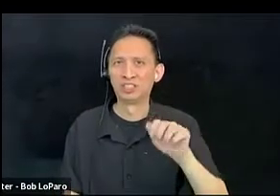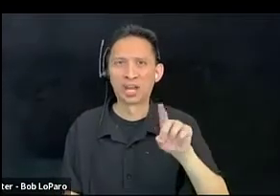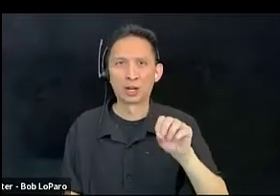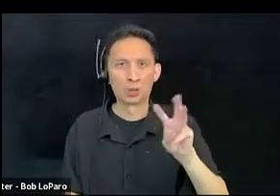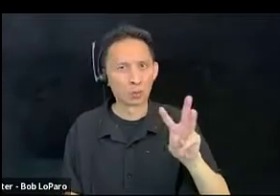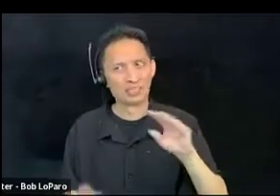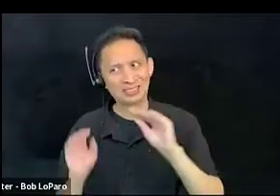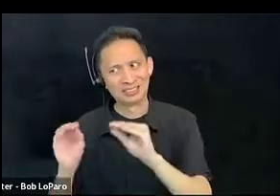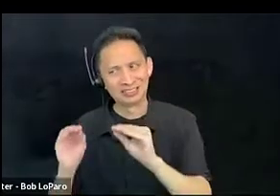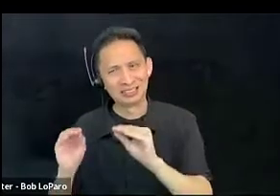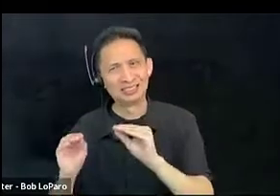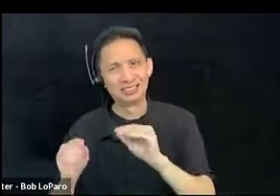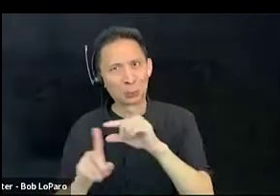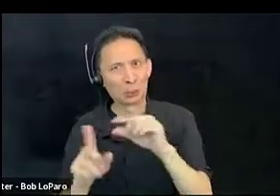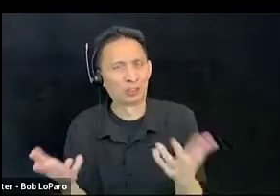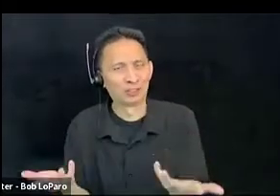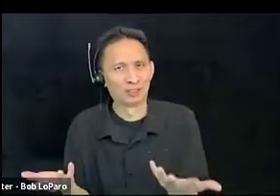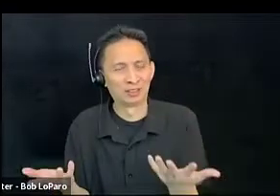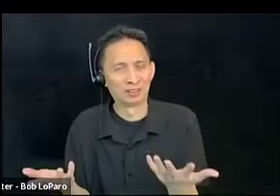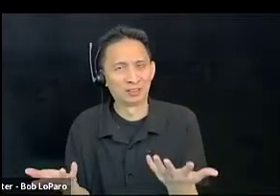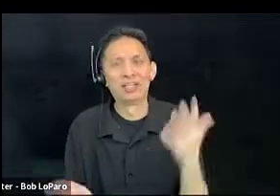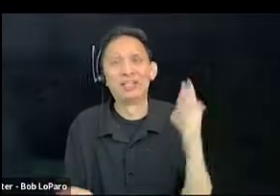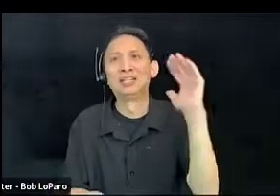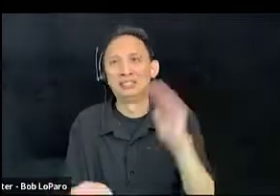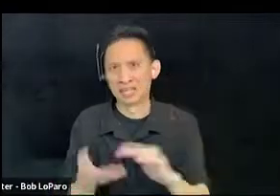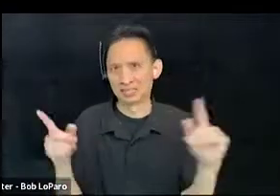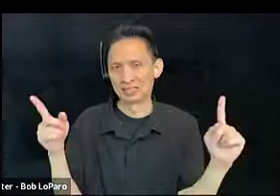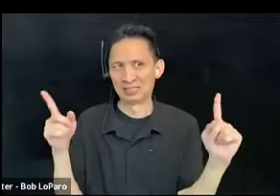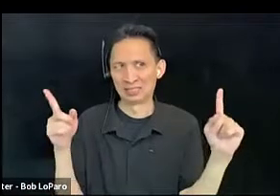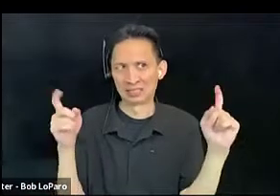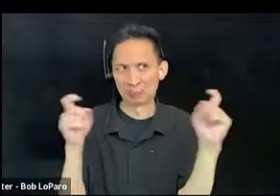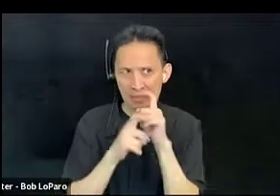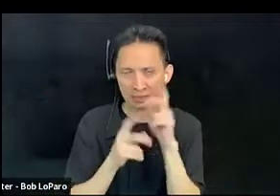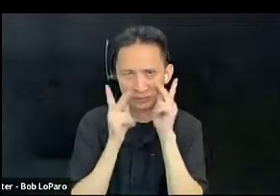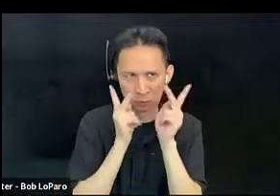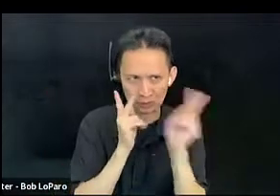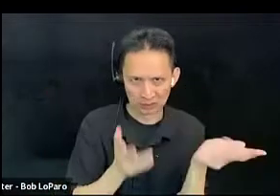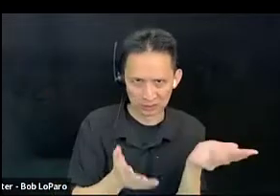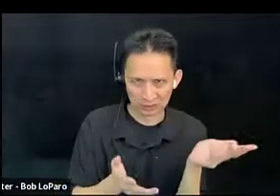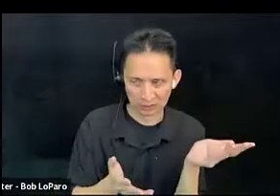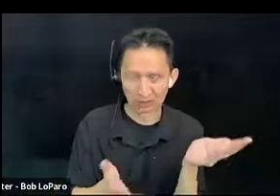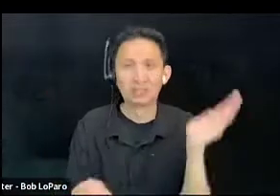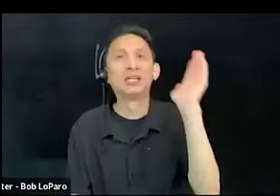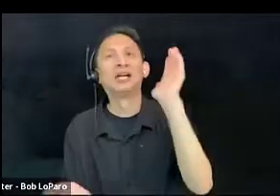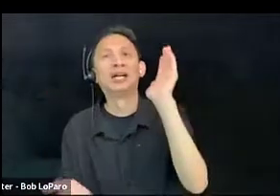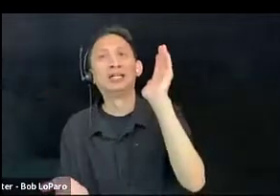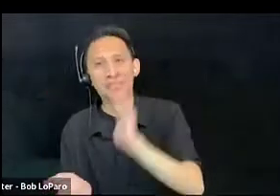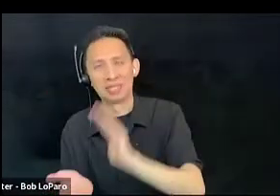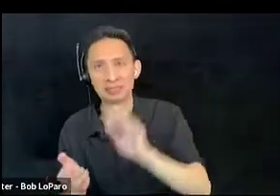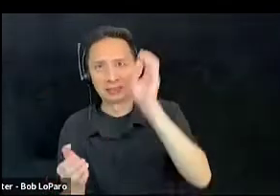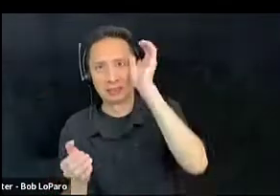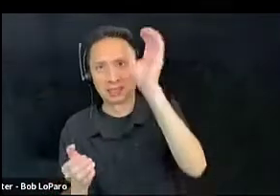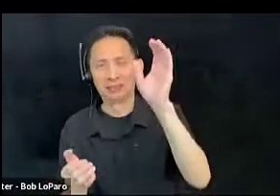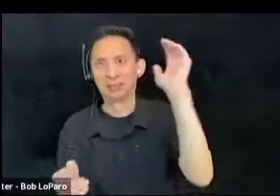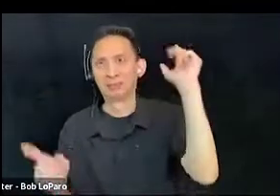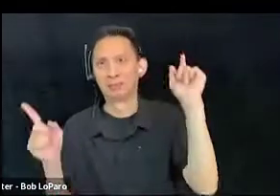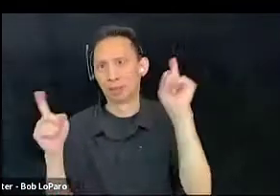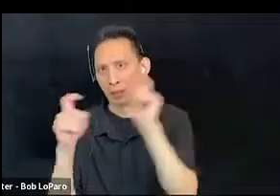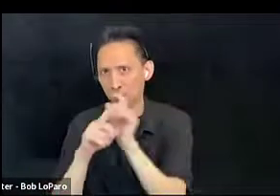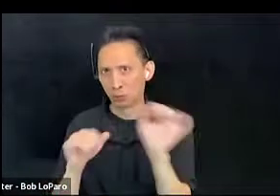It's way less visually complex and it's way less conceptually complex. So, these symbols were not designed